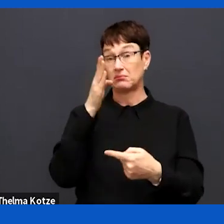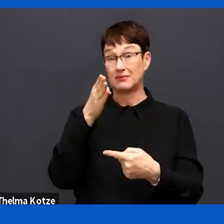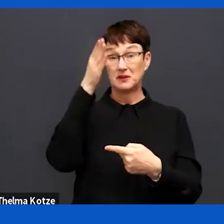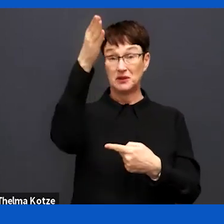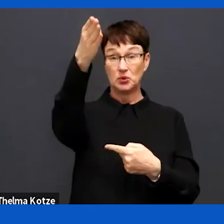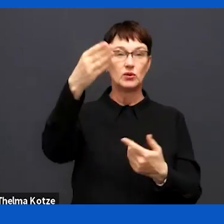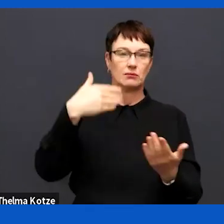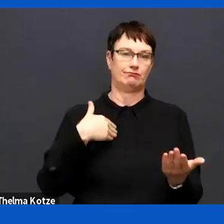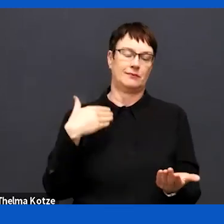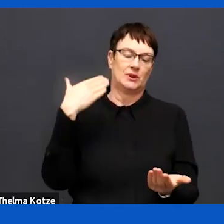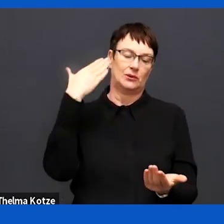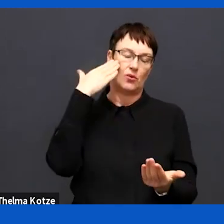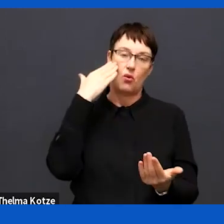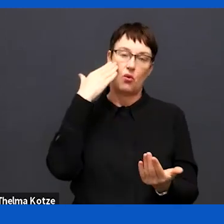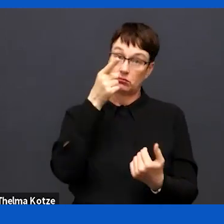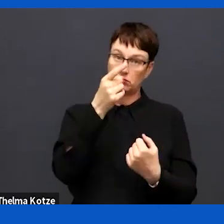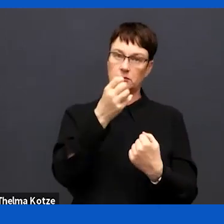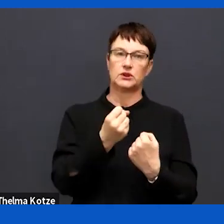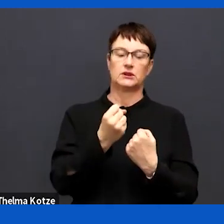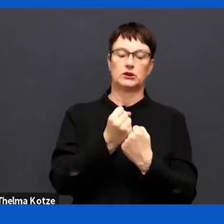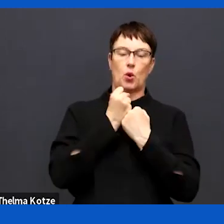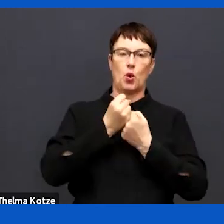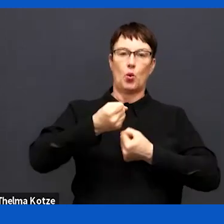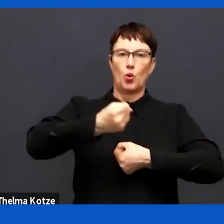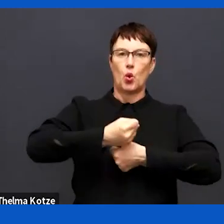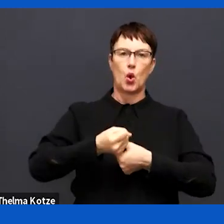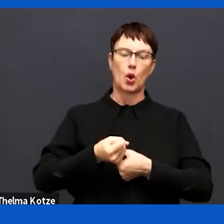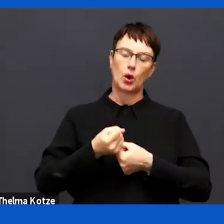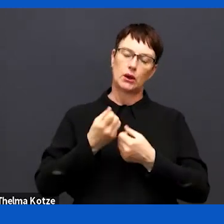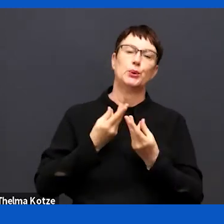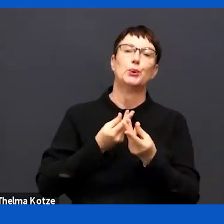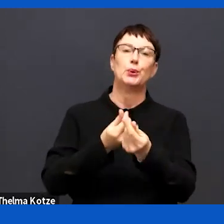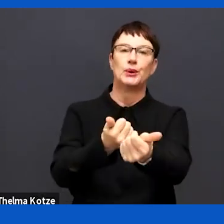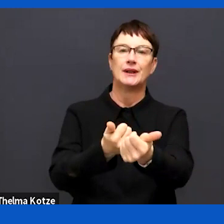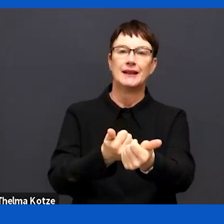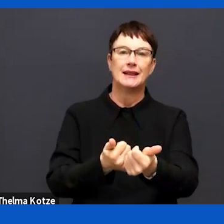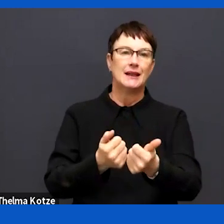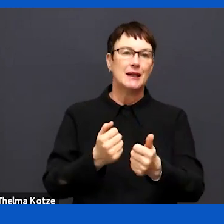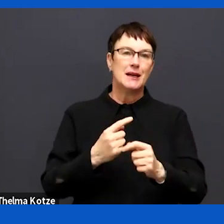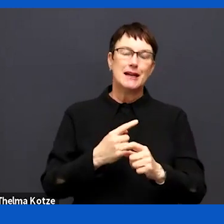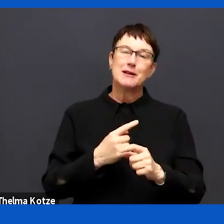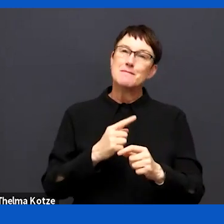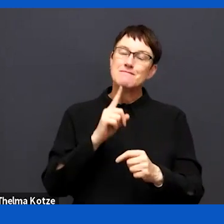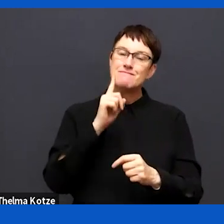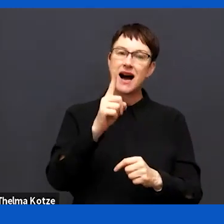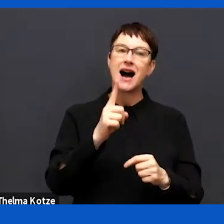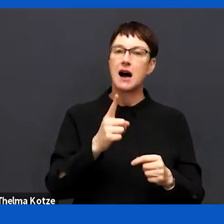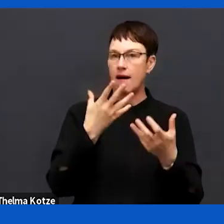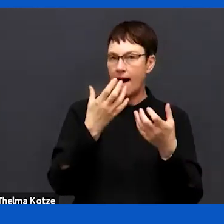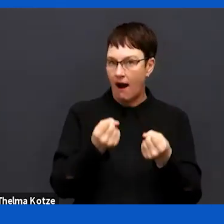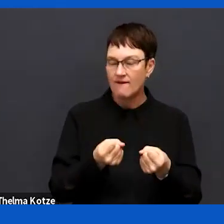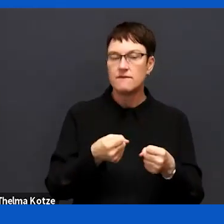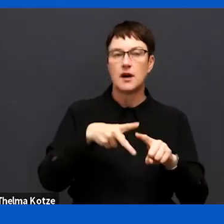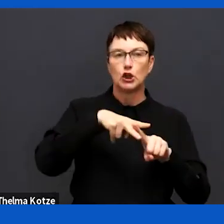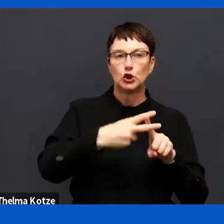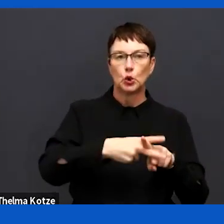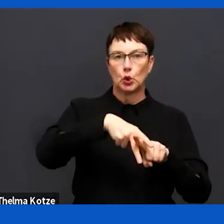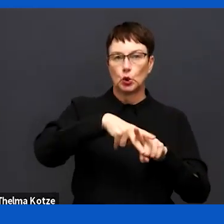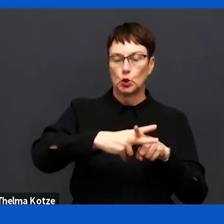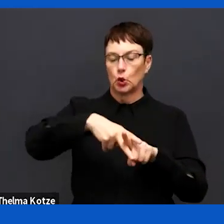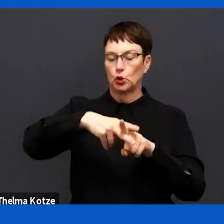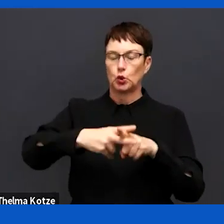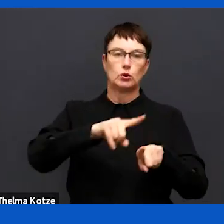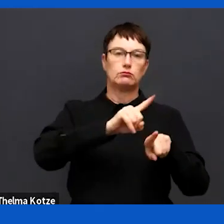et cetera. But for accessible, it is a risk. It is a risk like the other document they prepare.